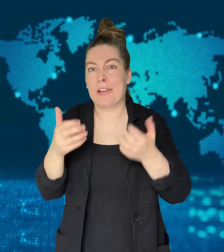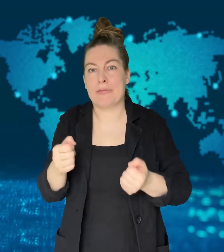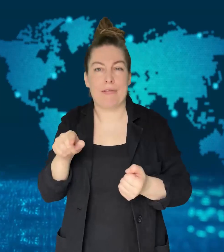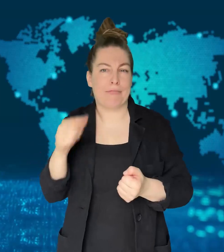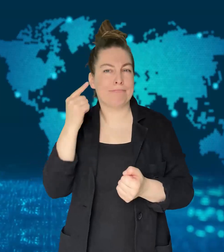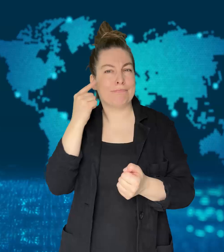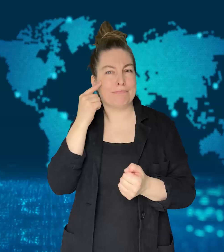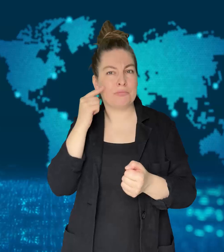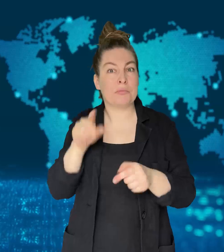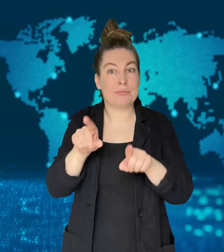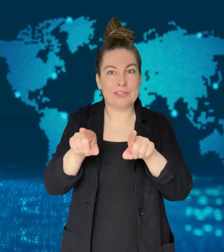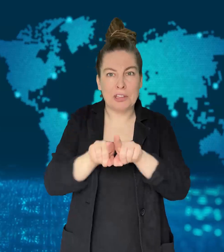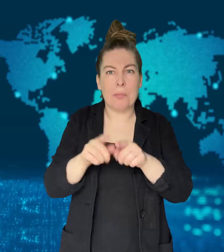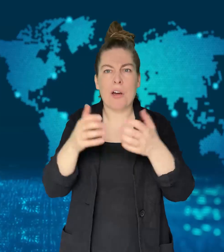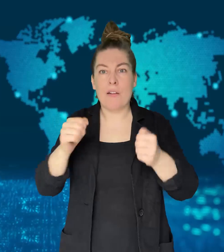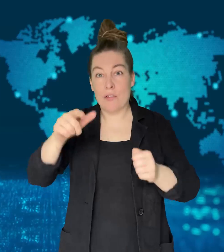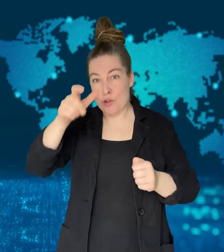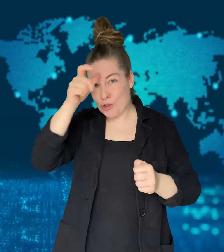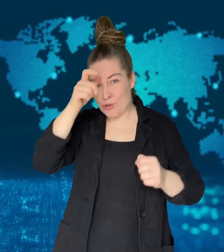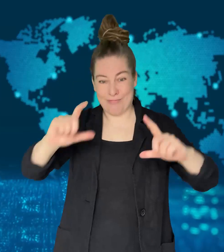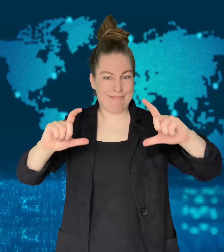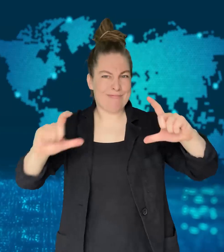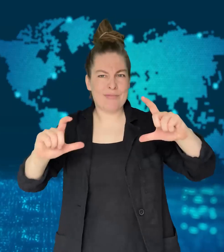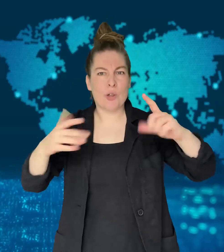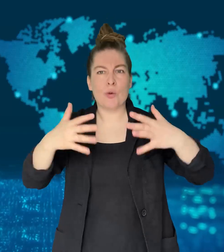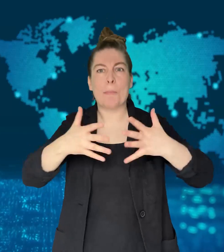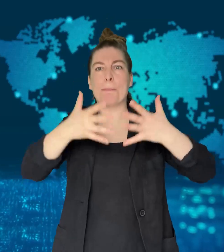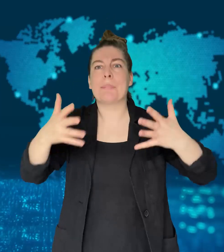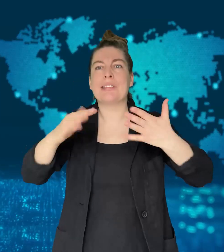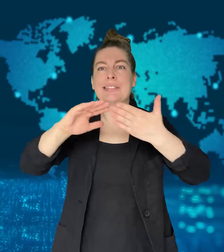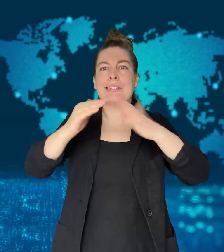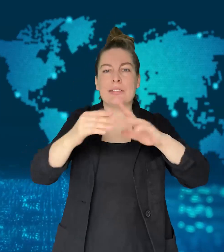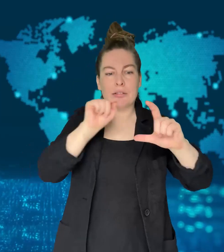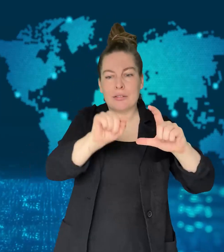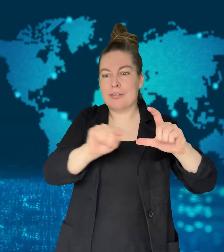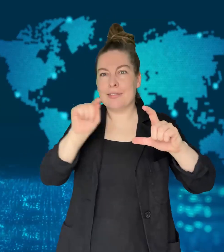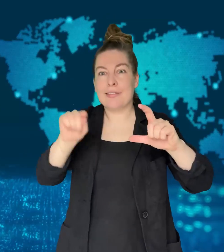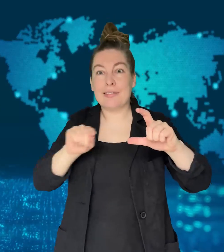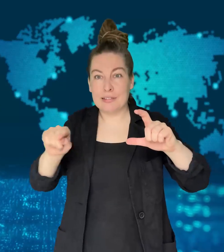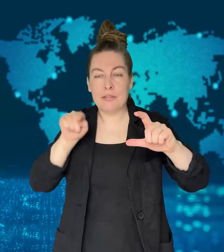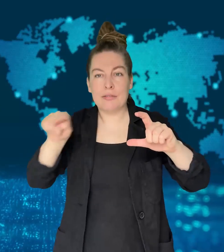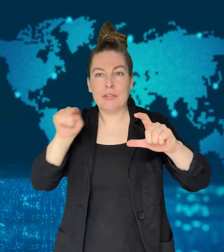Several other mayors in other cities were accused of